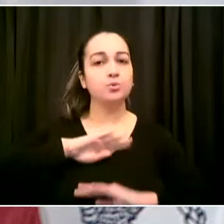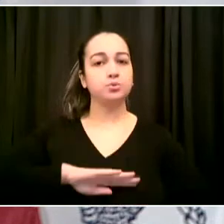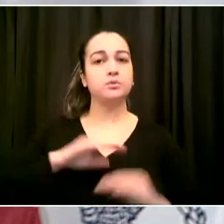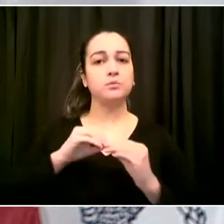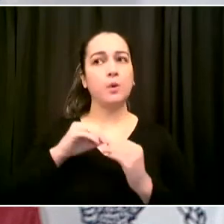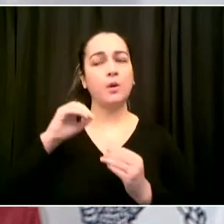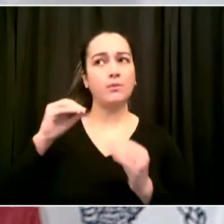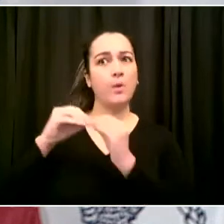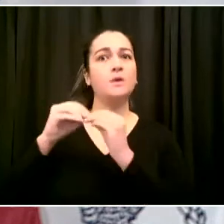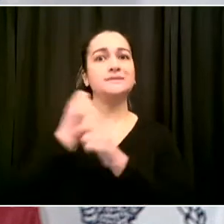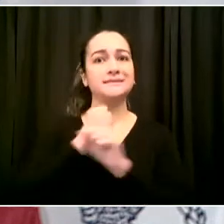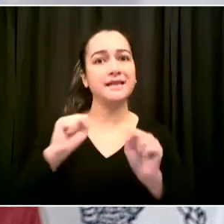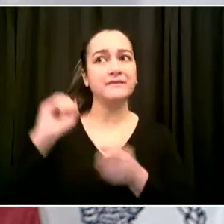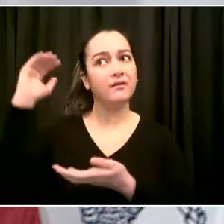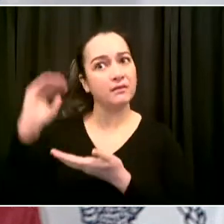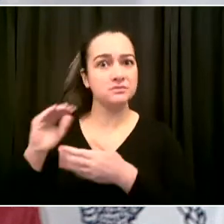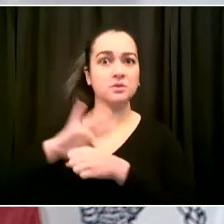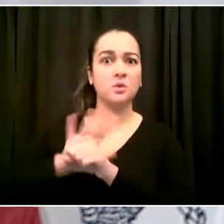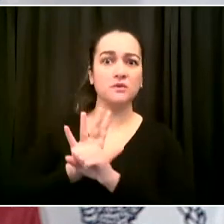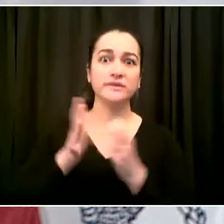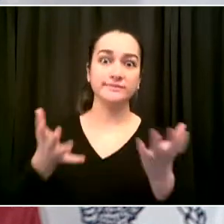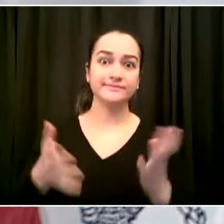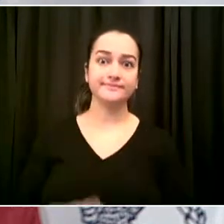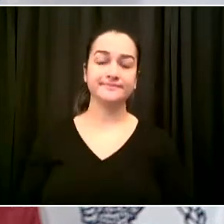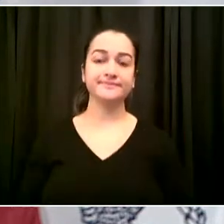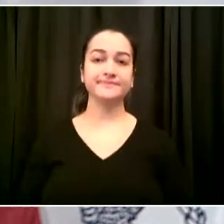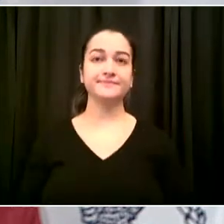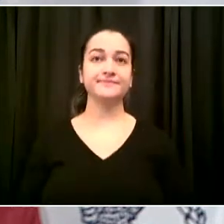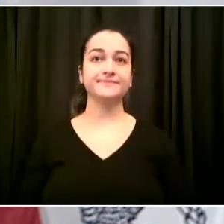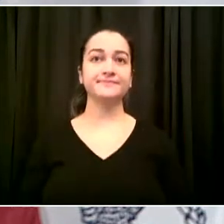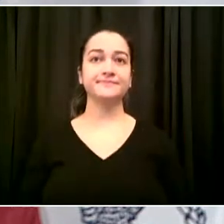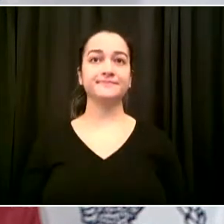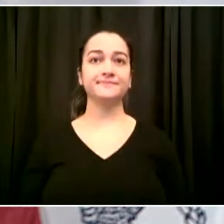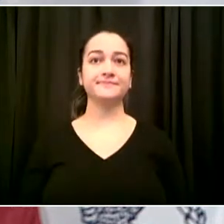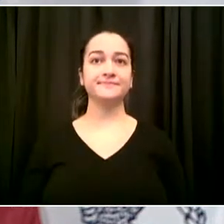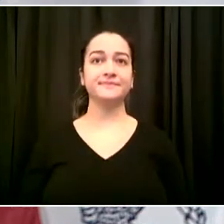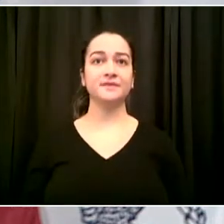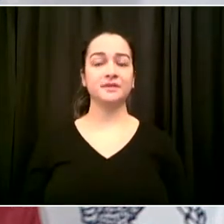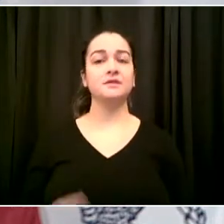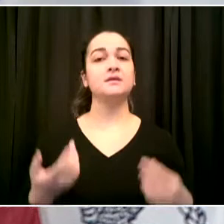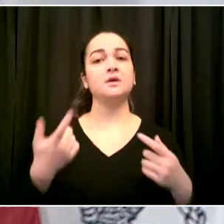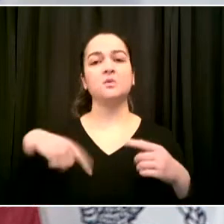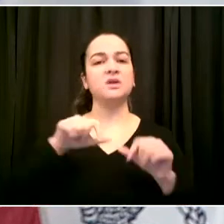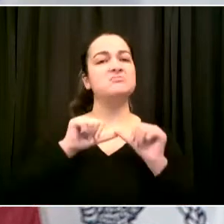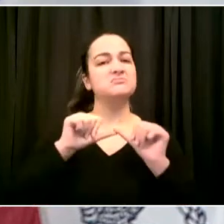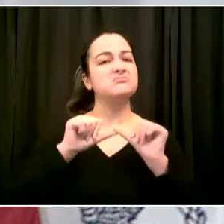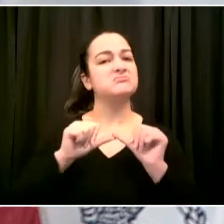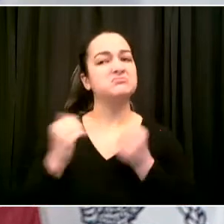HAPPEN RIGHT NOW HERE IN THE CITY. WE ARE DOING A